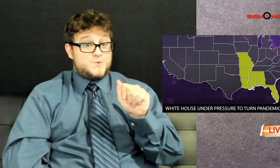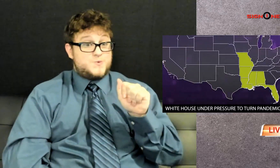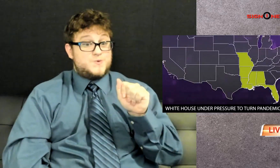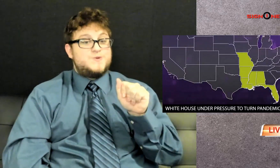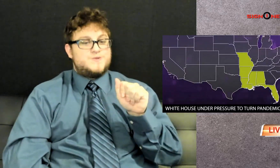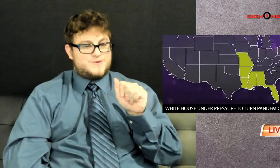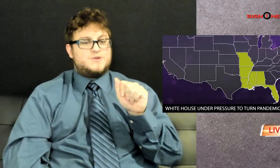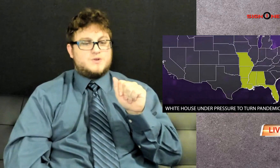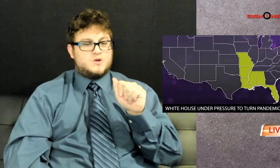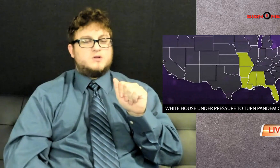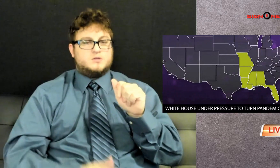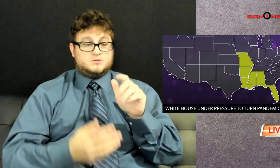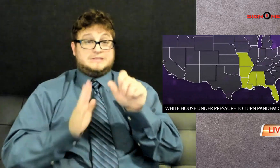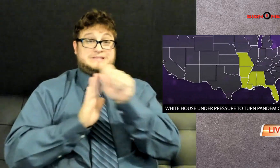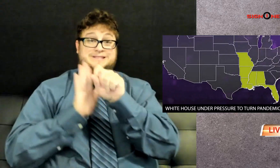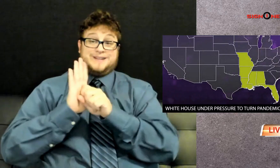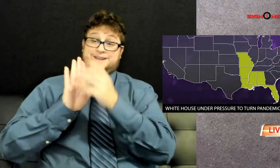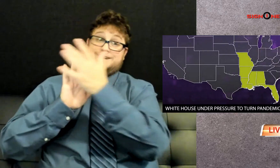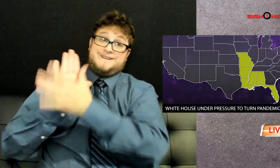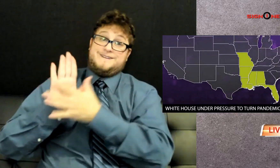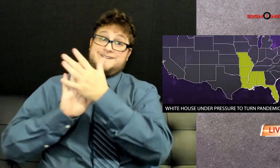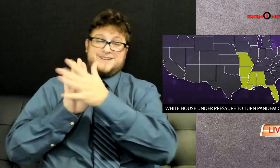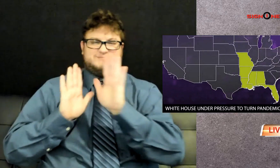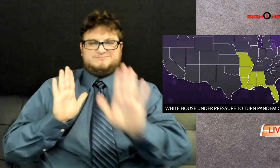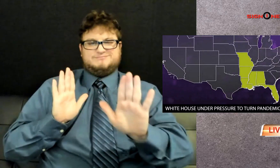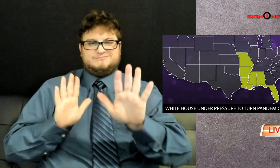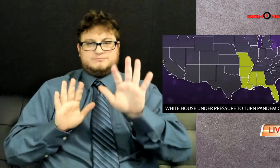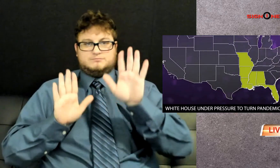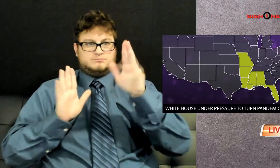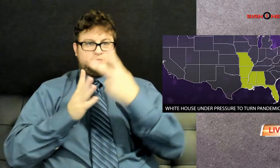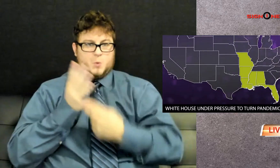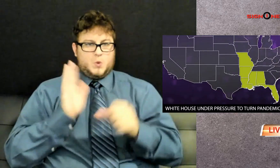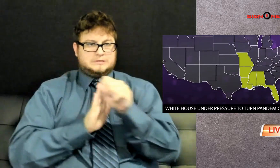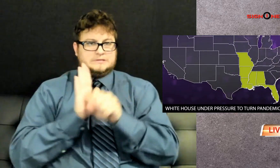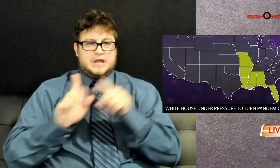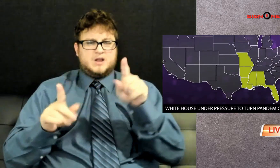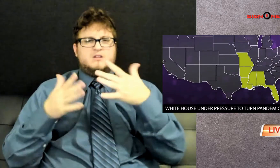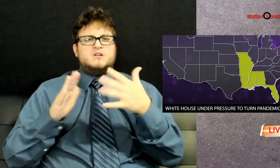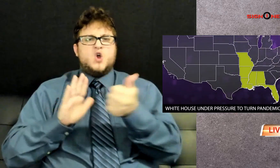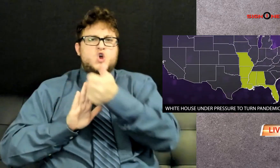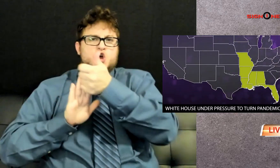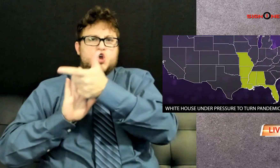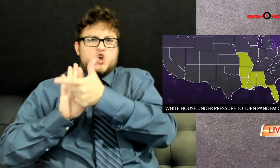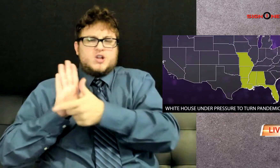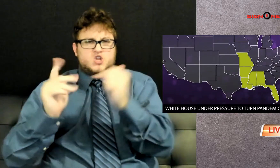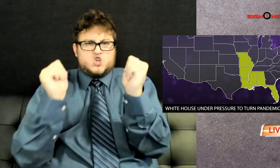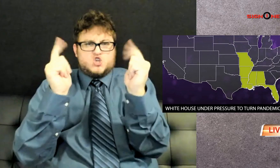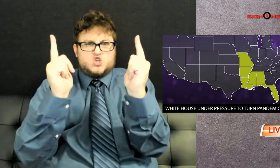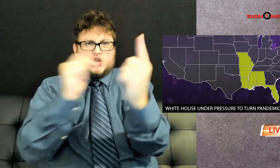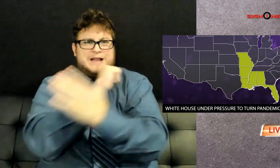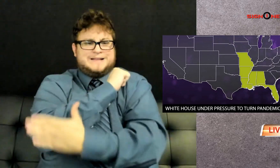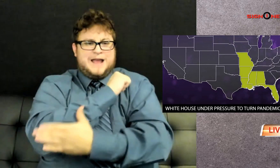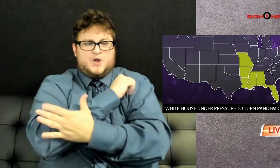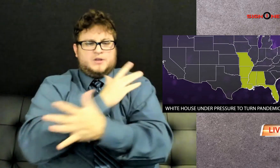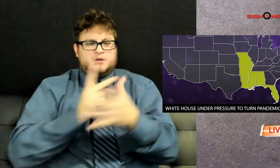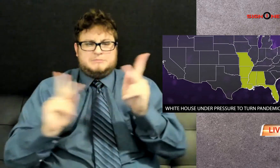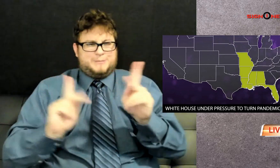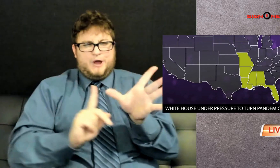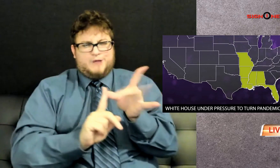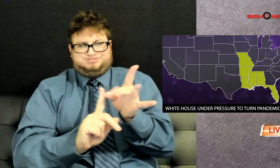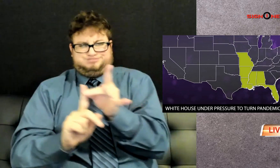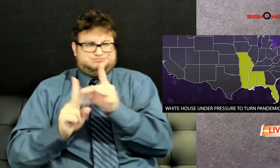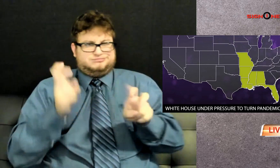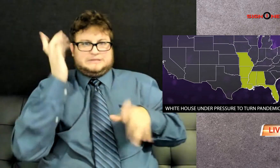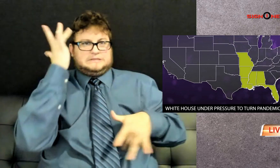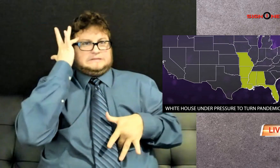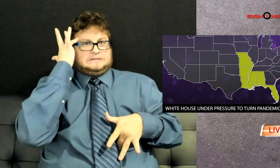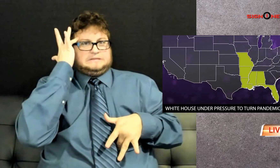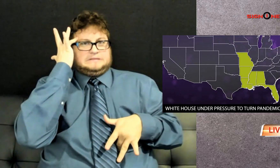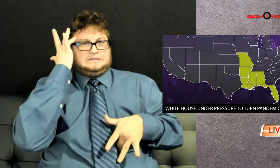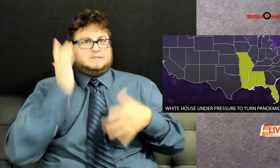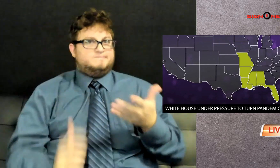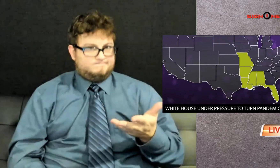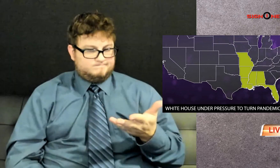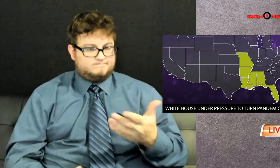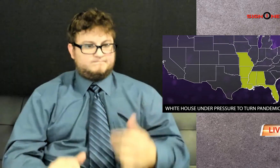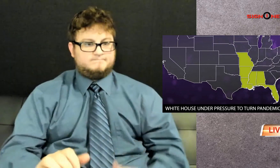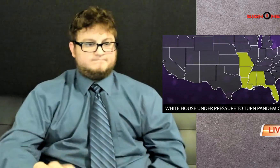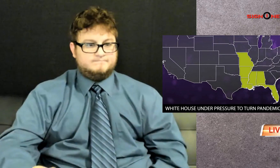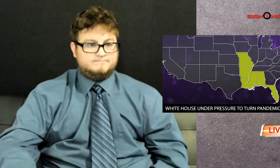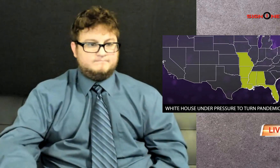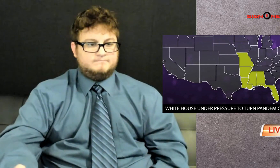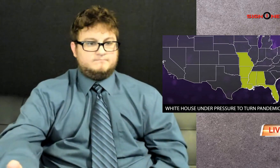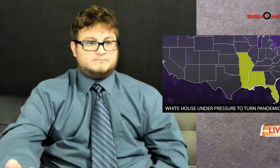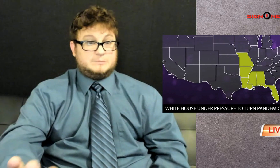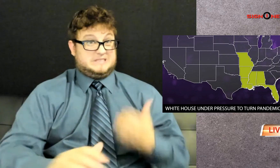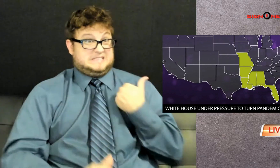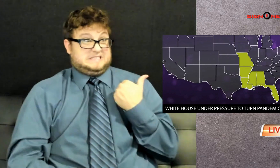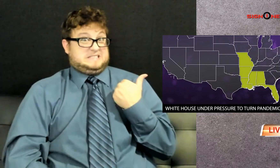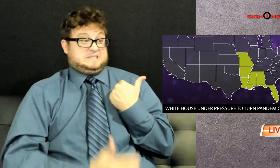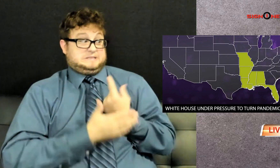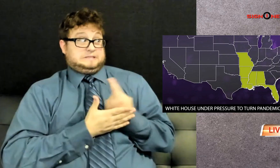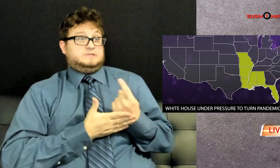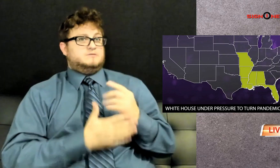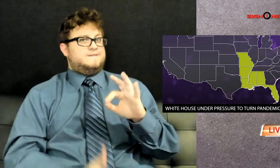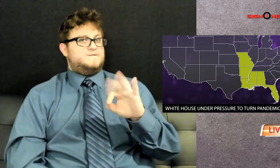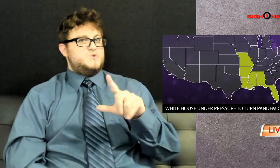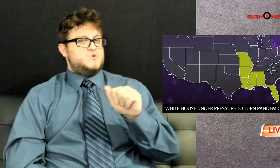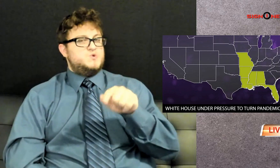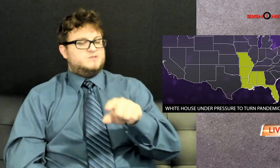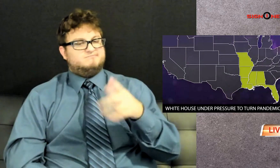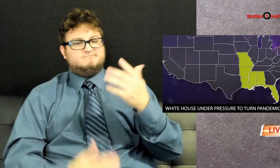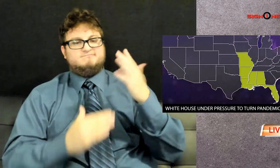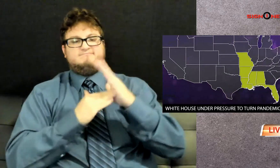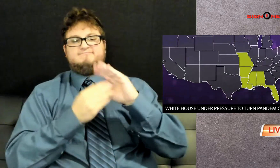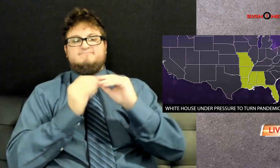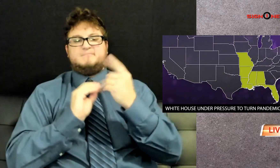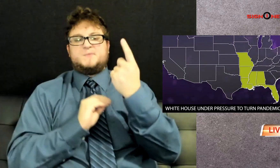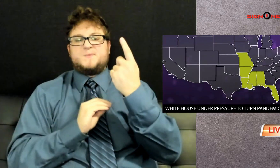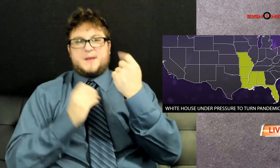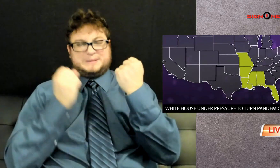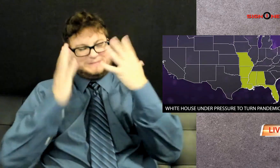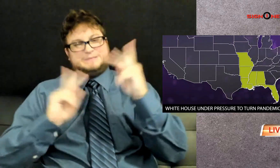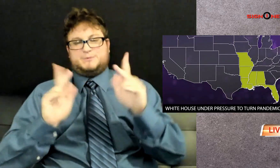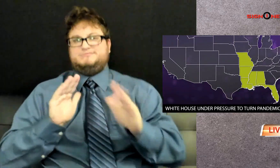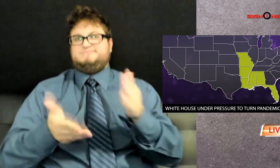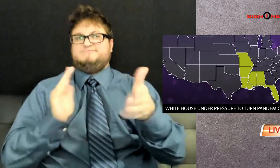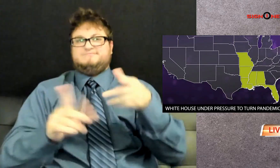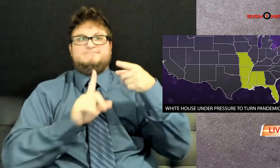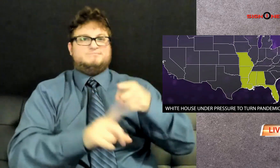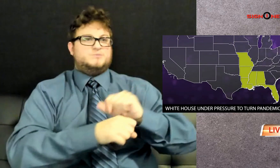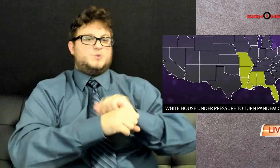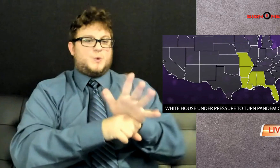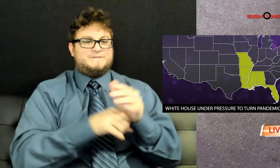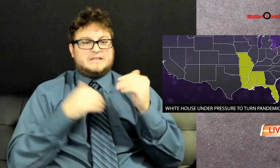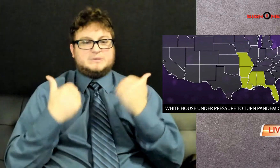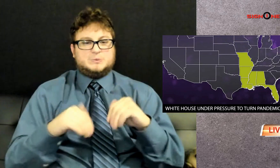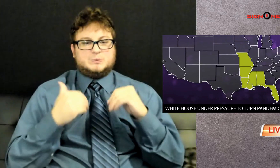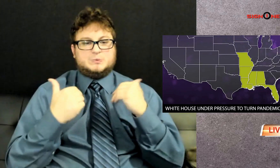and Florida it's in every county and over the past week Florida has had more